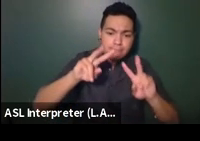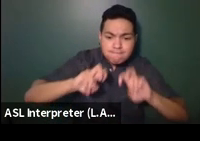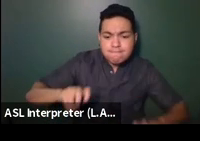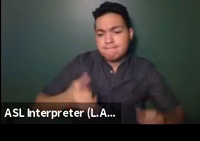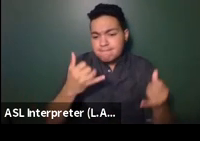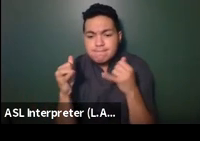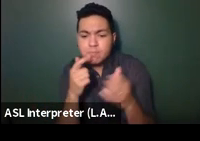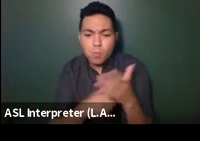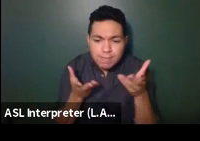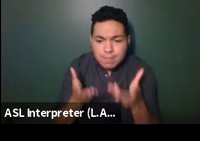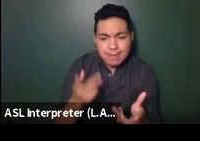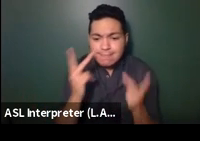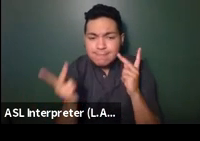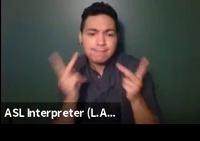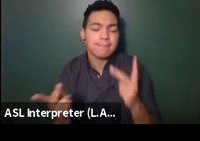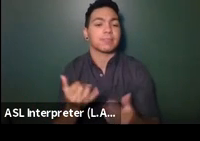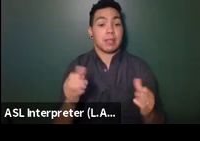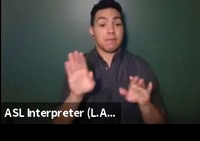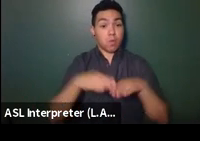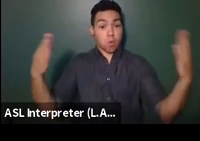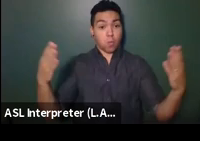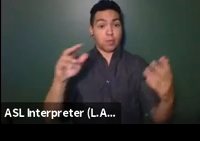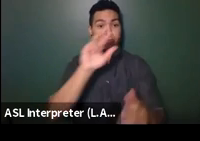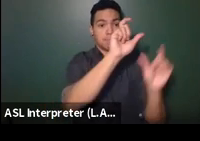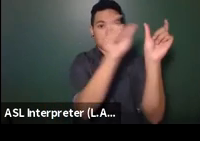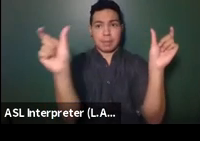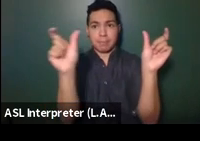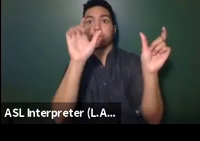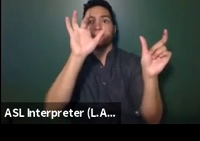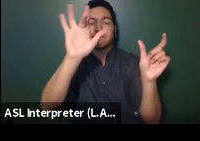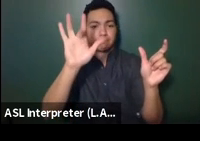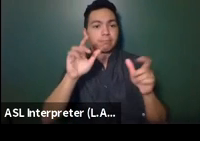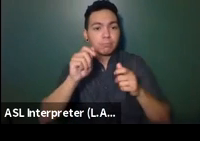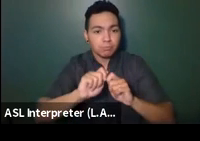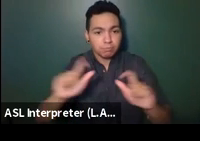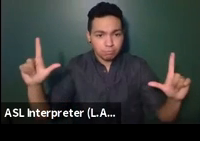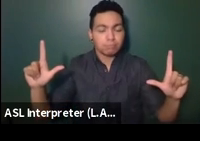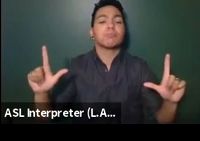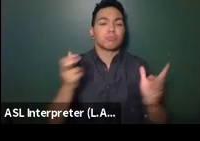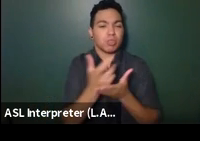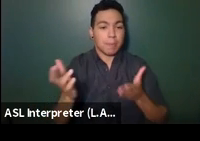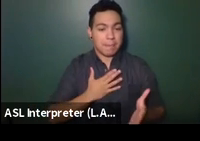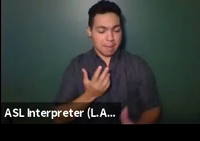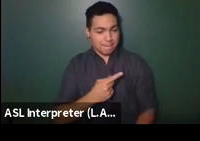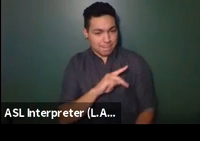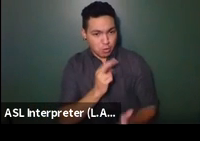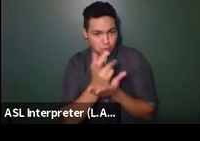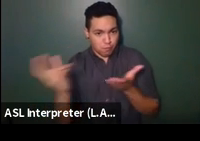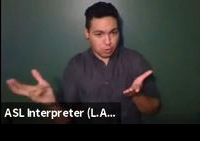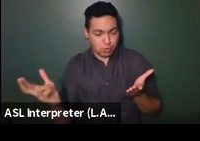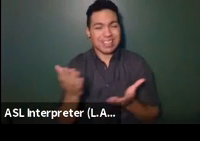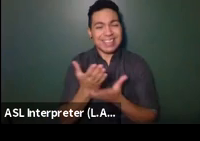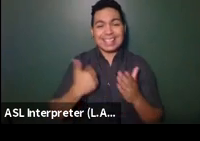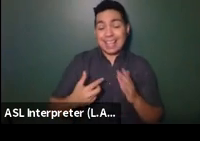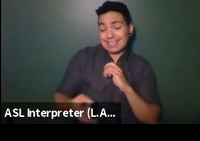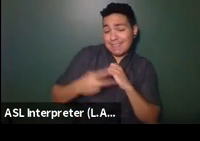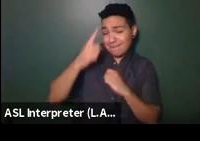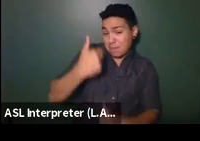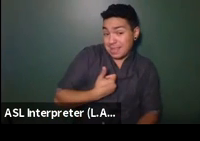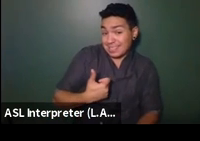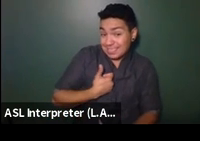ESD 189 - Amy Colburn: So if I open resources it lands me to my personal resources. So these are all the things that you're going to say for yourself out of your courses so yesterday.